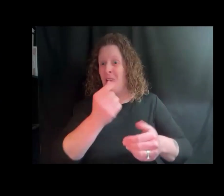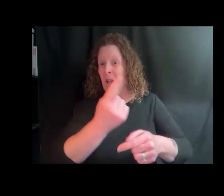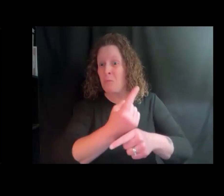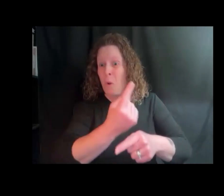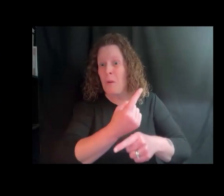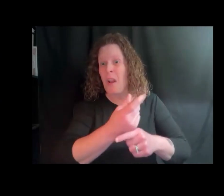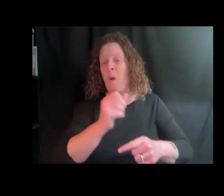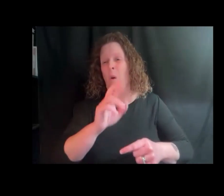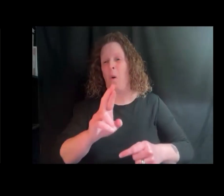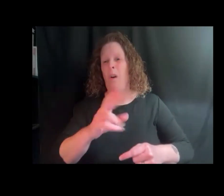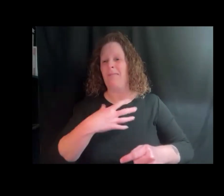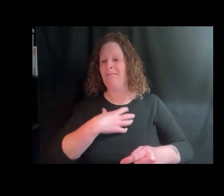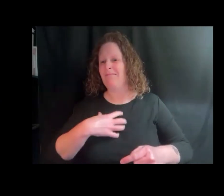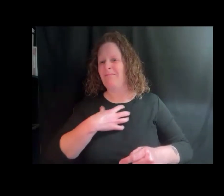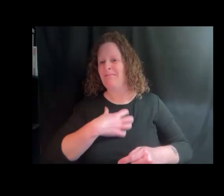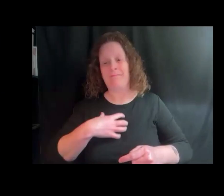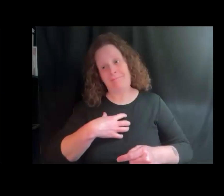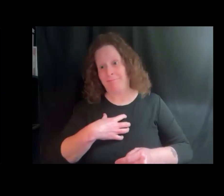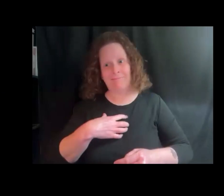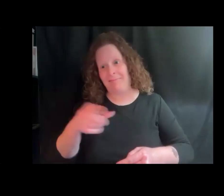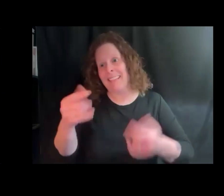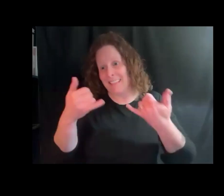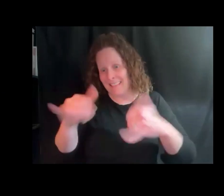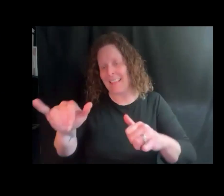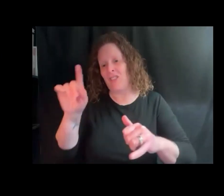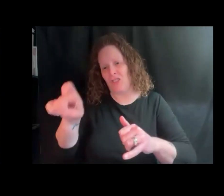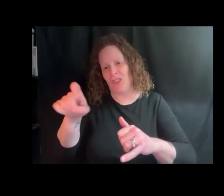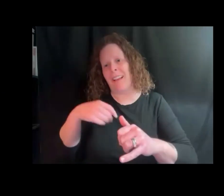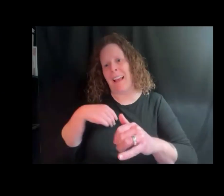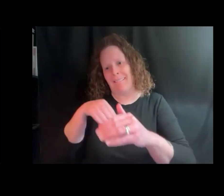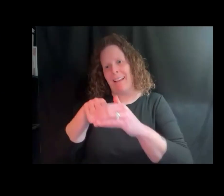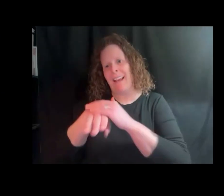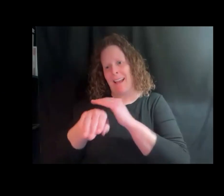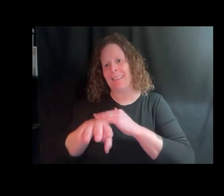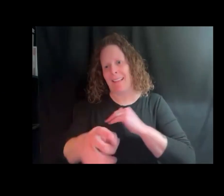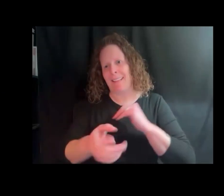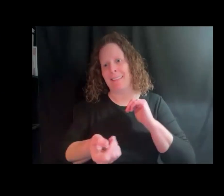right? Even if it's not appropriate socially or